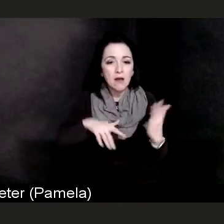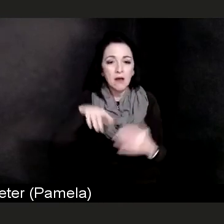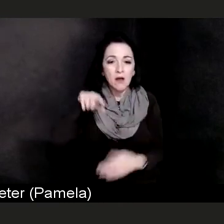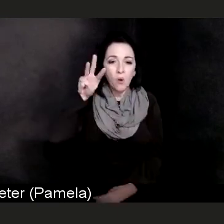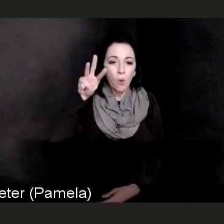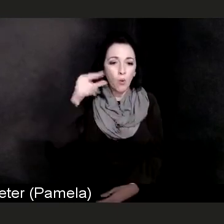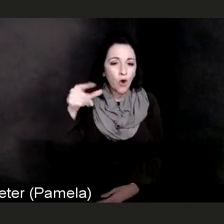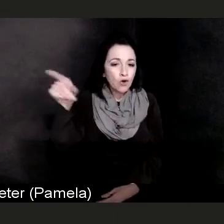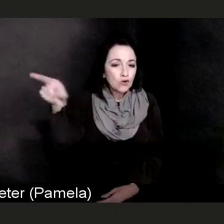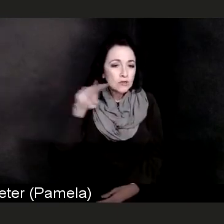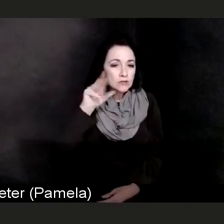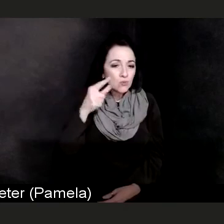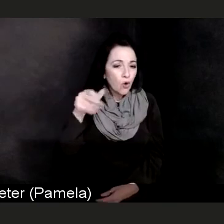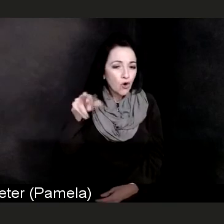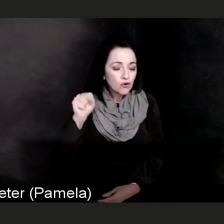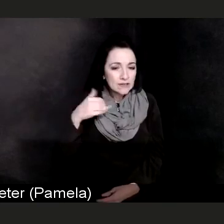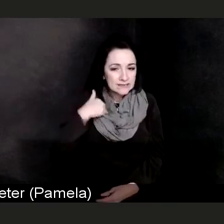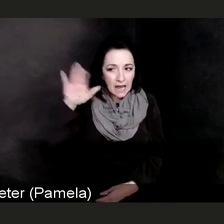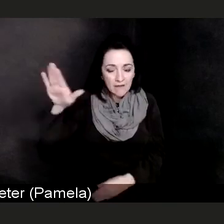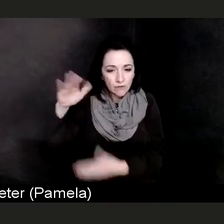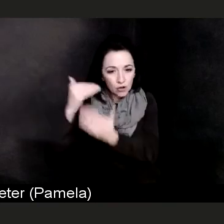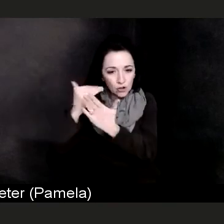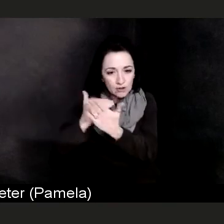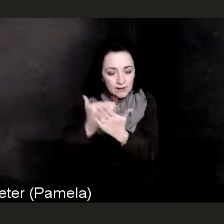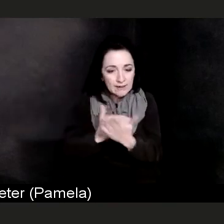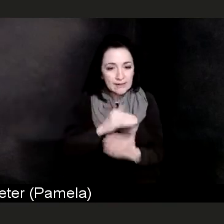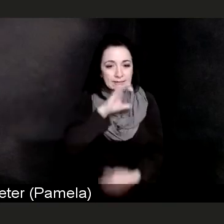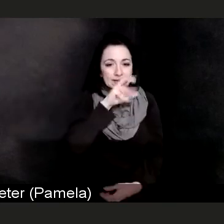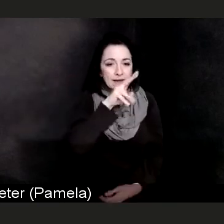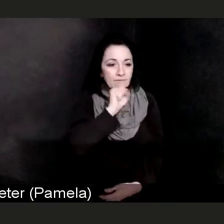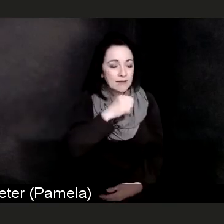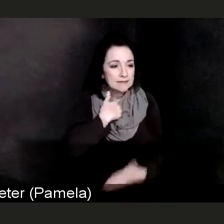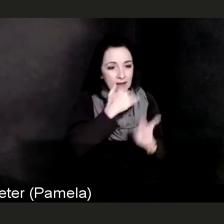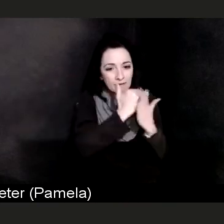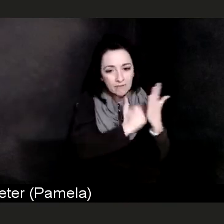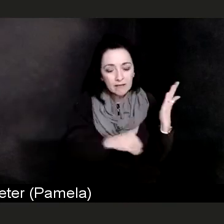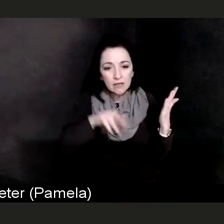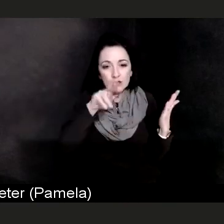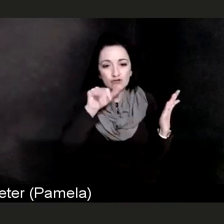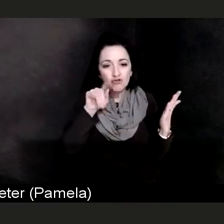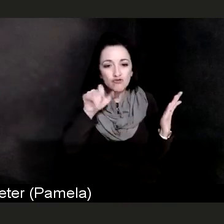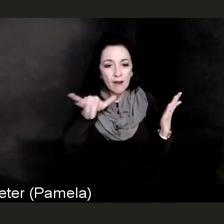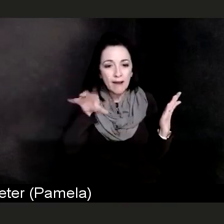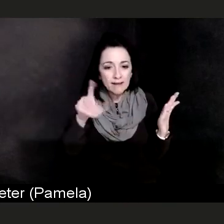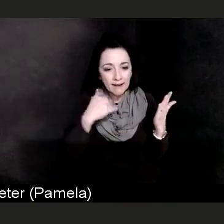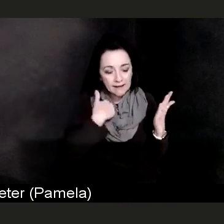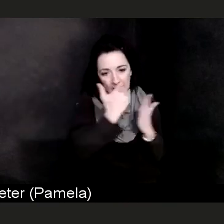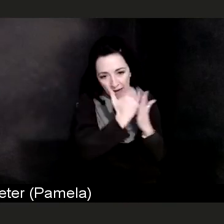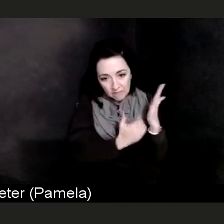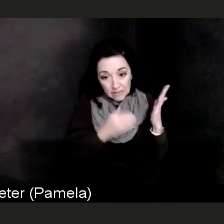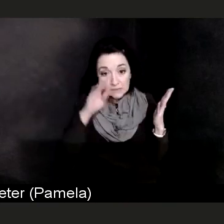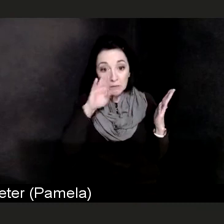Rite Aid has their own list, the State of Delaware has their own list. And yes, it's true, Beebe Healthcare has its own list.